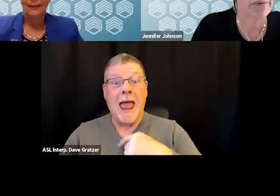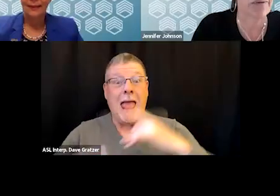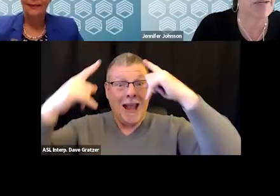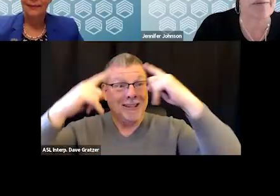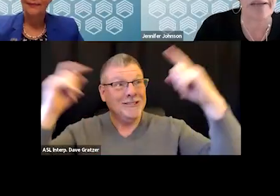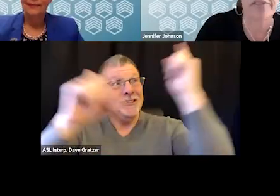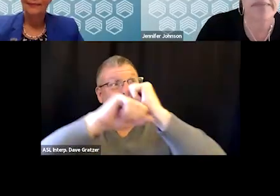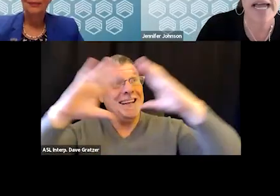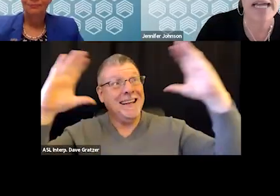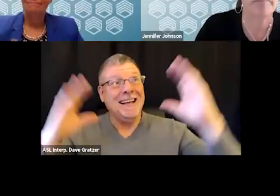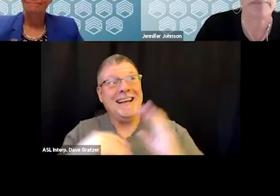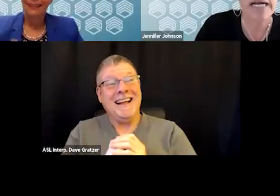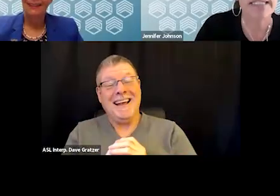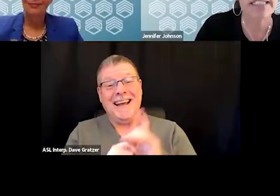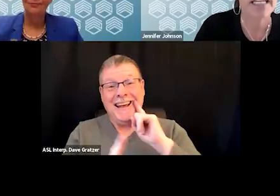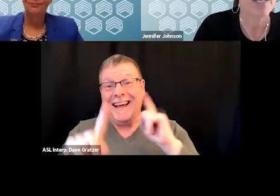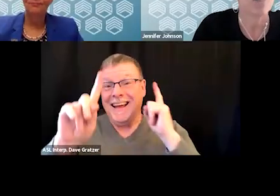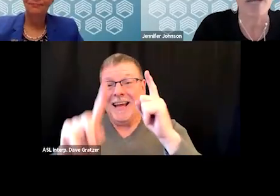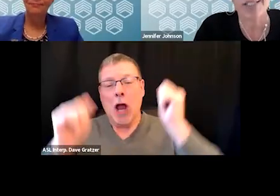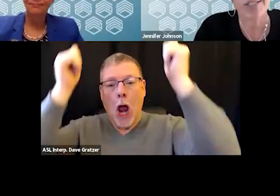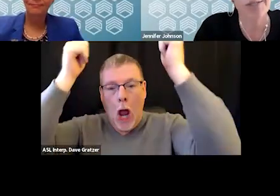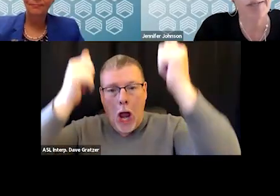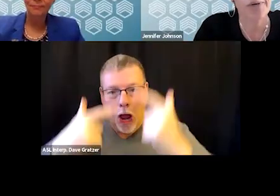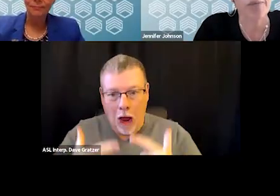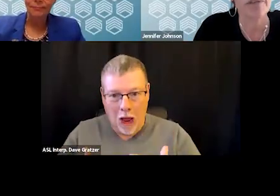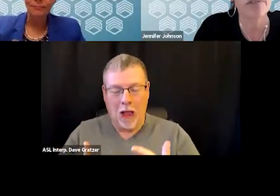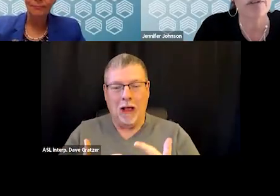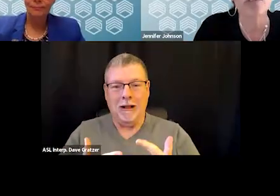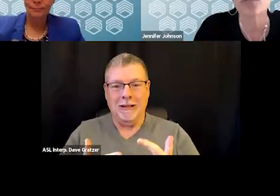I think we're a long way from that, but we gotta start somewhere, and we've learned